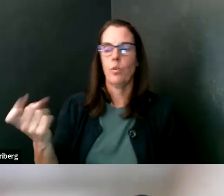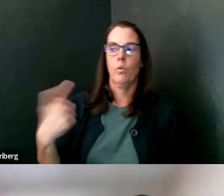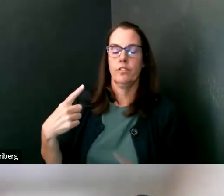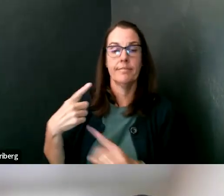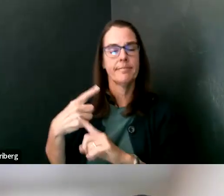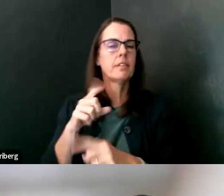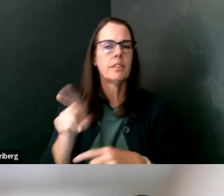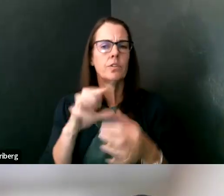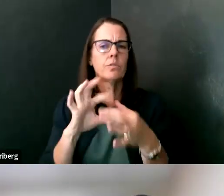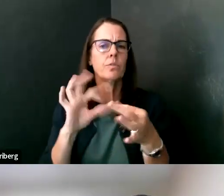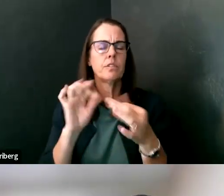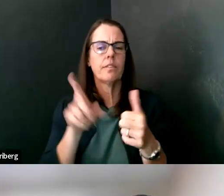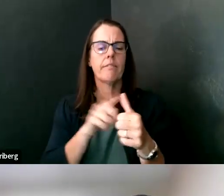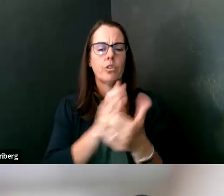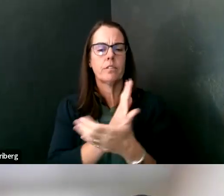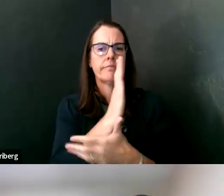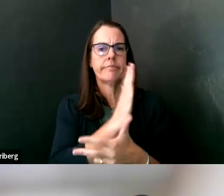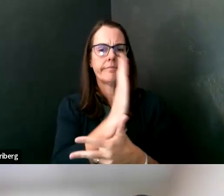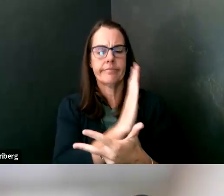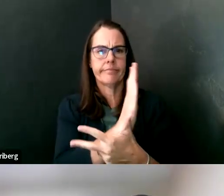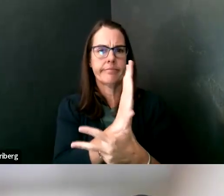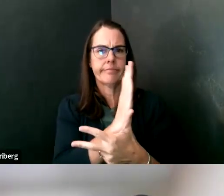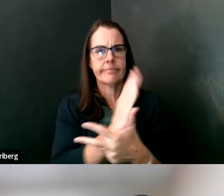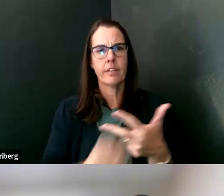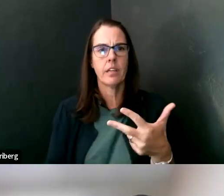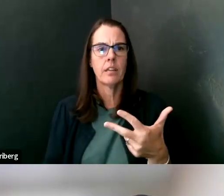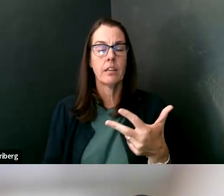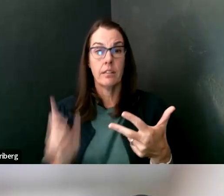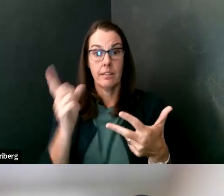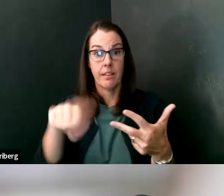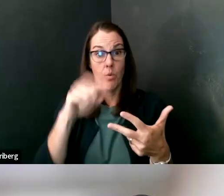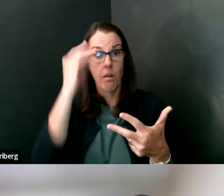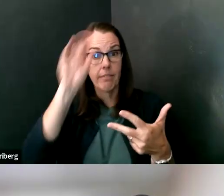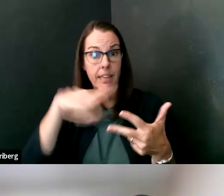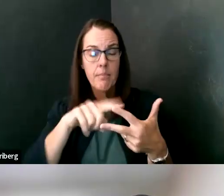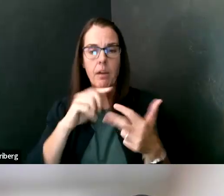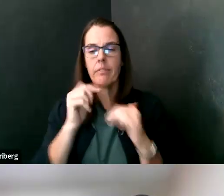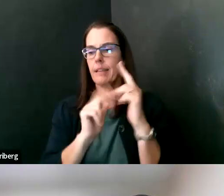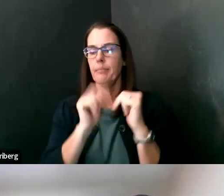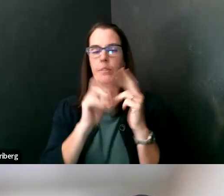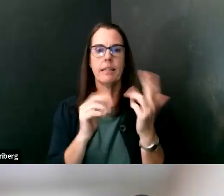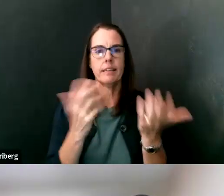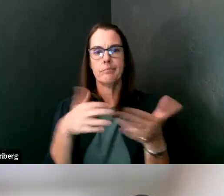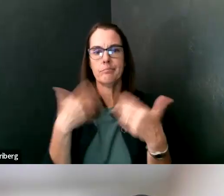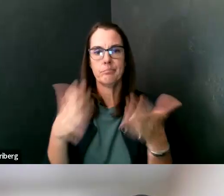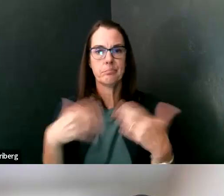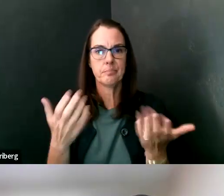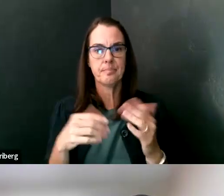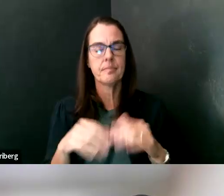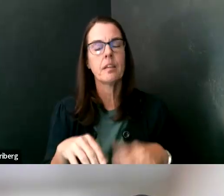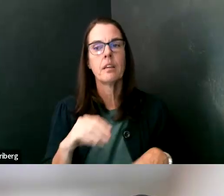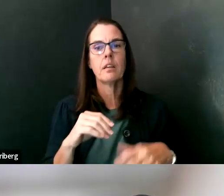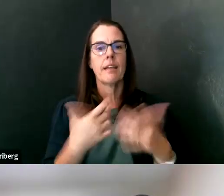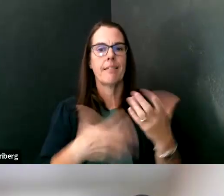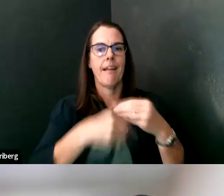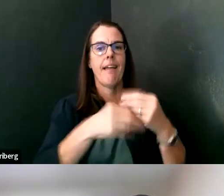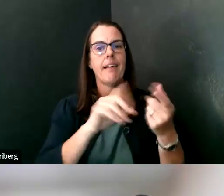bullet that you guys are thinking about in terms of building on um the IRA efforts.